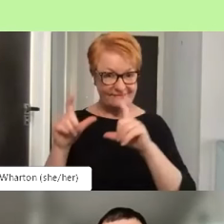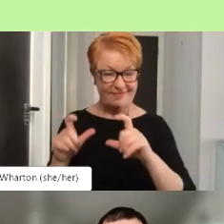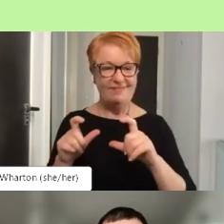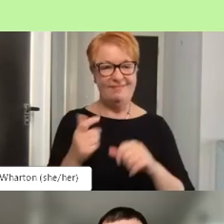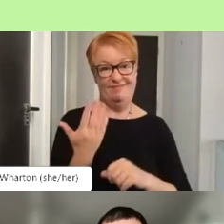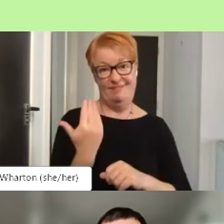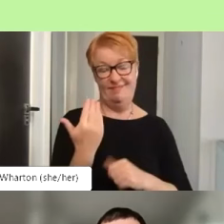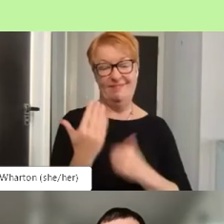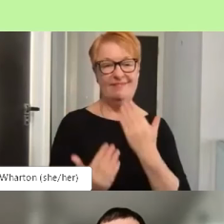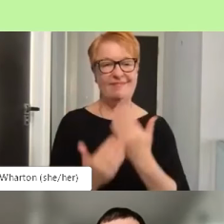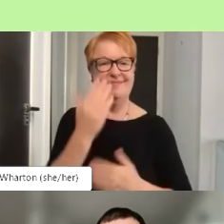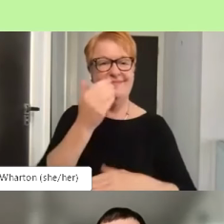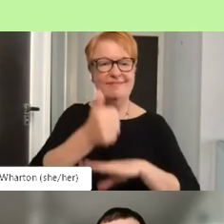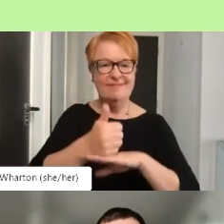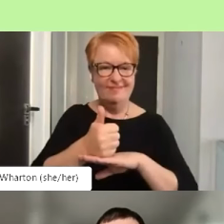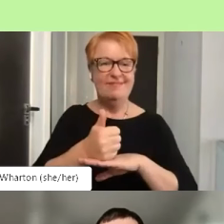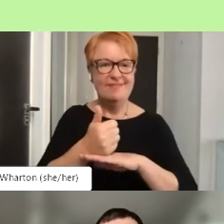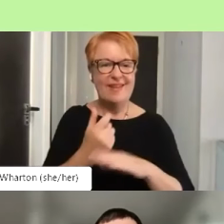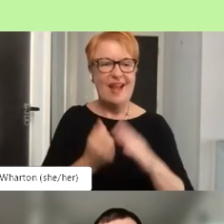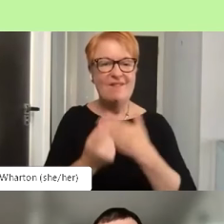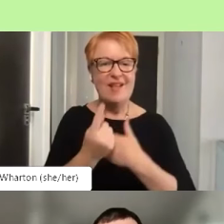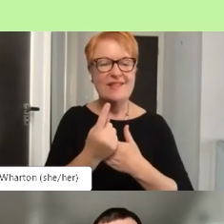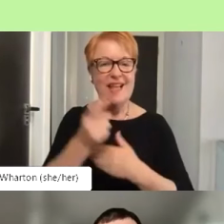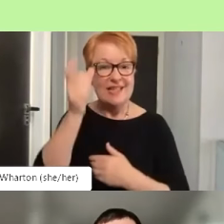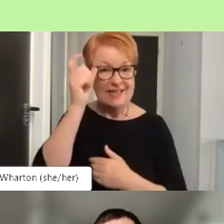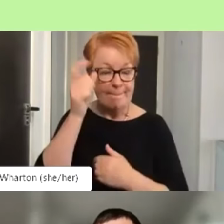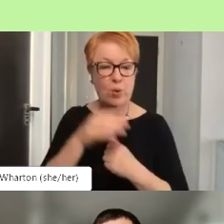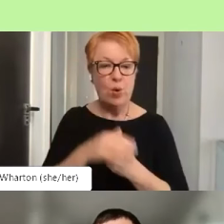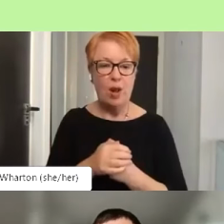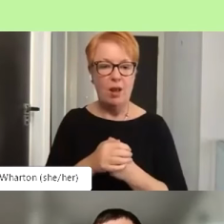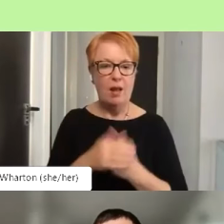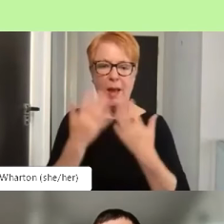In Istanbul, we have had branches in multiple cities that